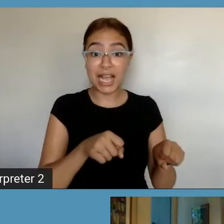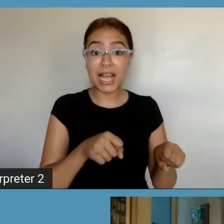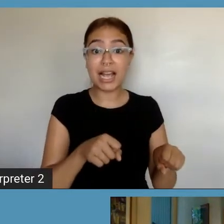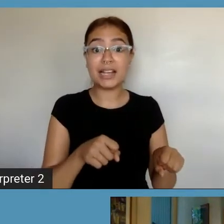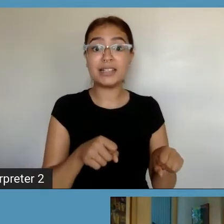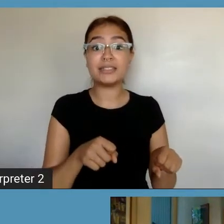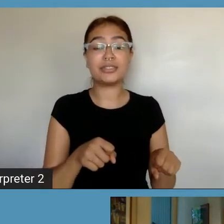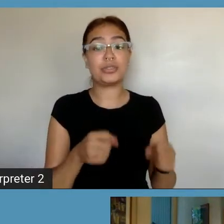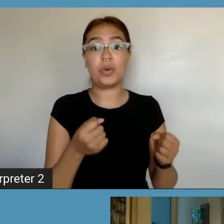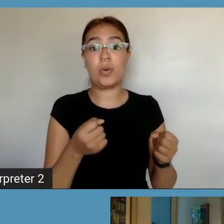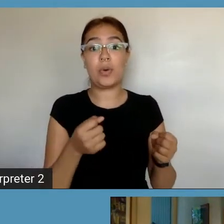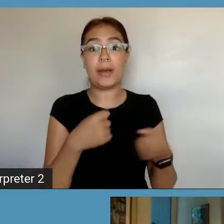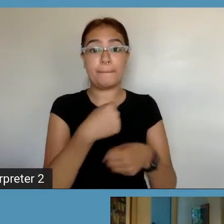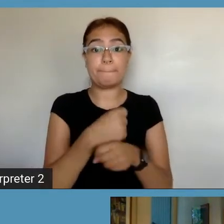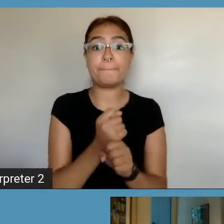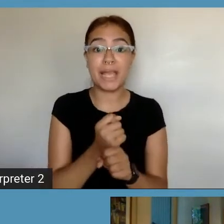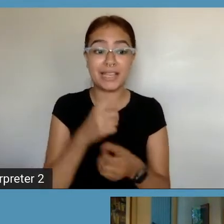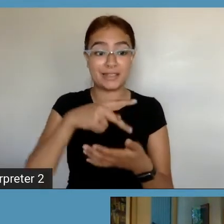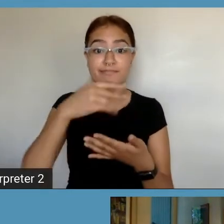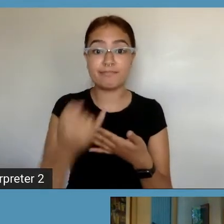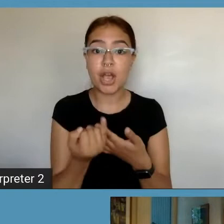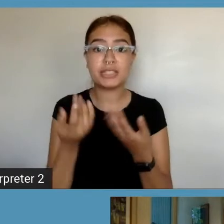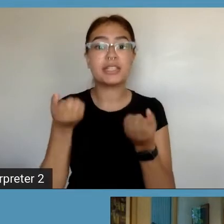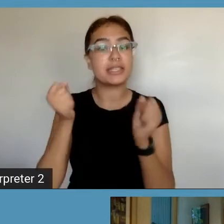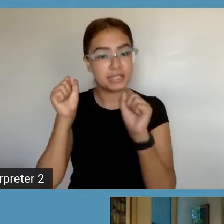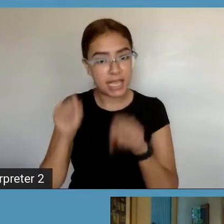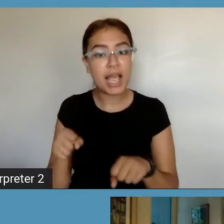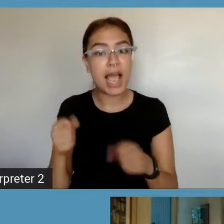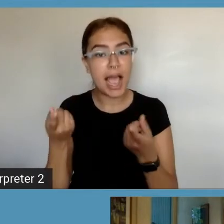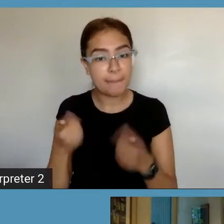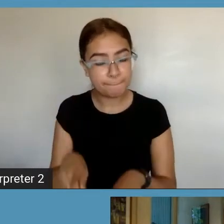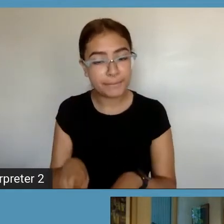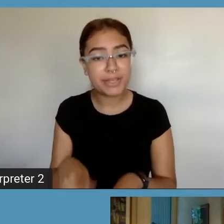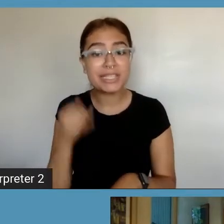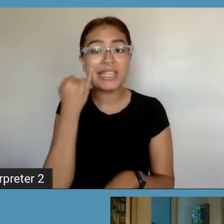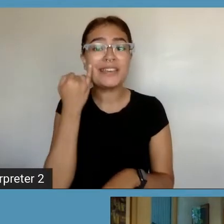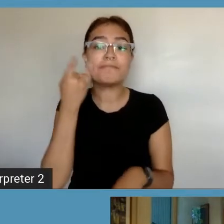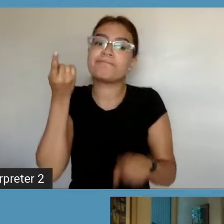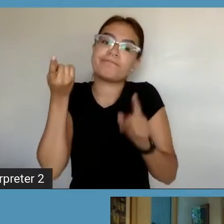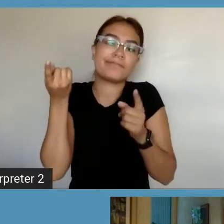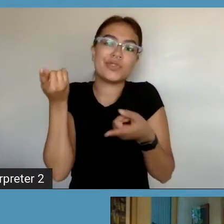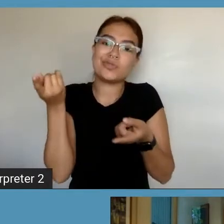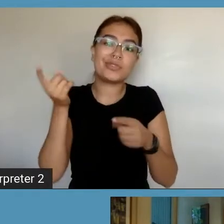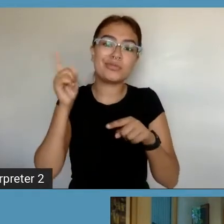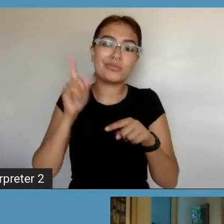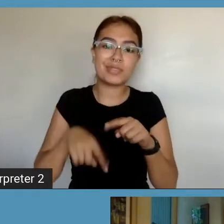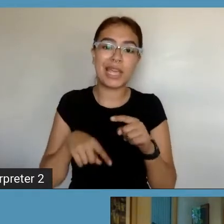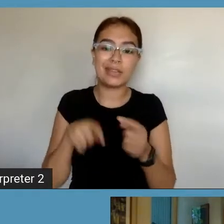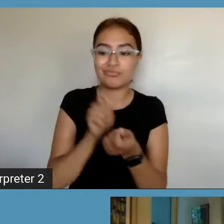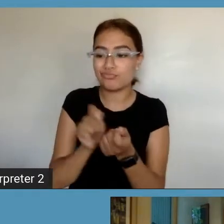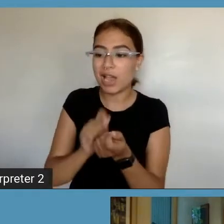it's been possible, so if you're not fortunate enough to write a grant like that, you can